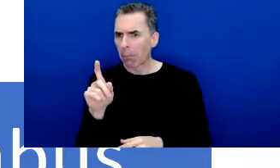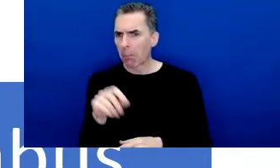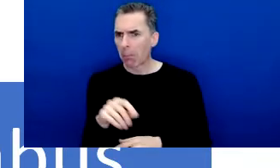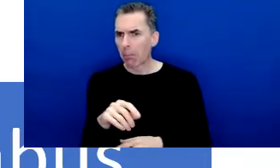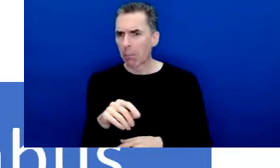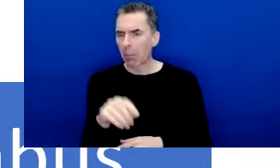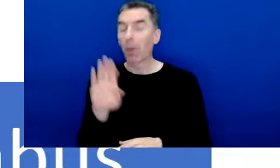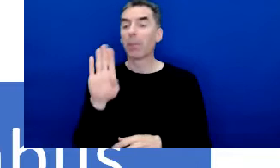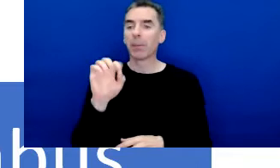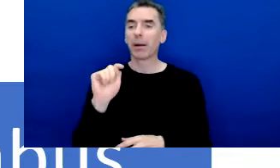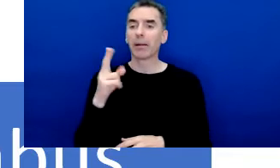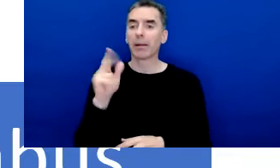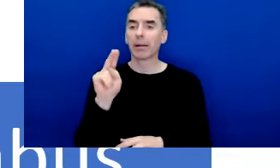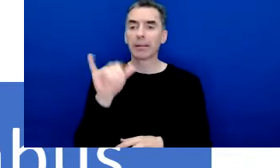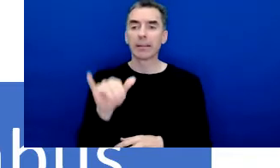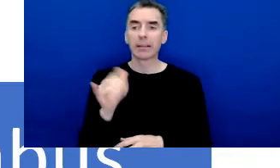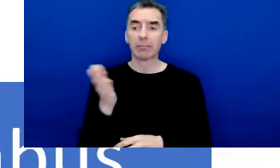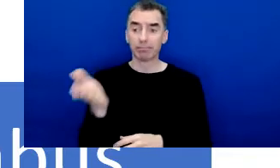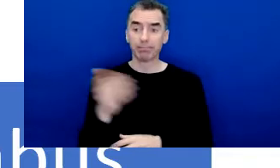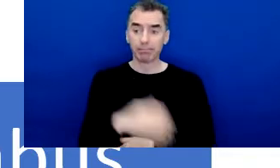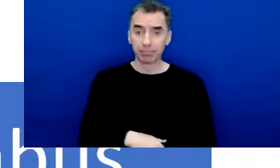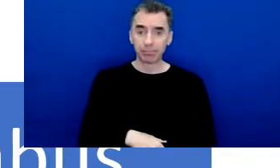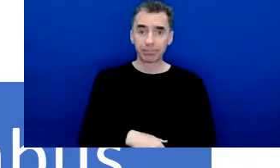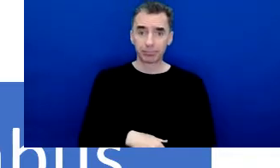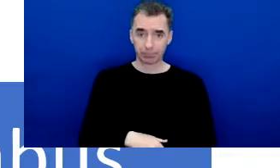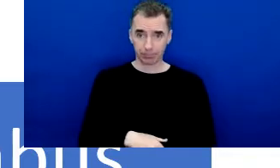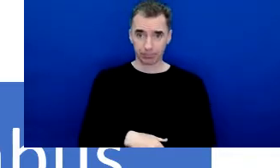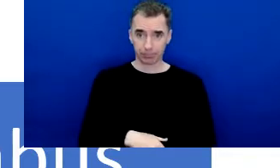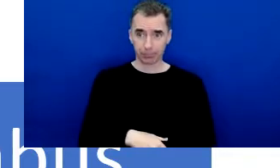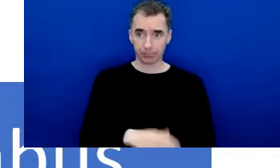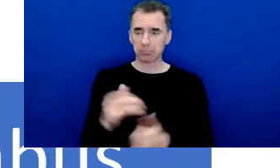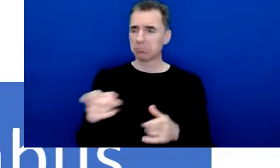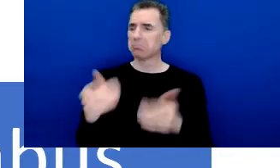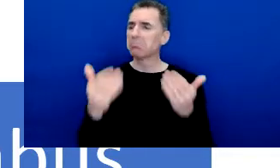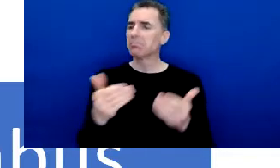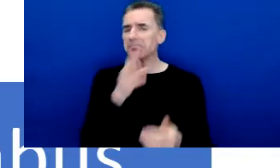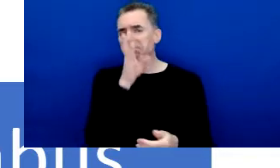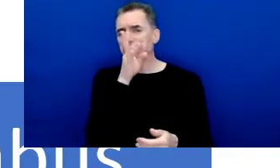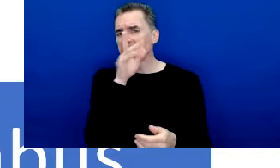Bethany we're going to unmute you. Maybe you can ask Mary Ann your question.